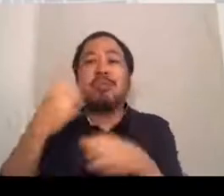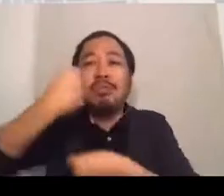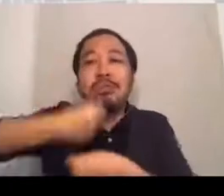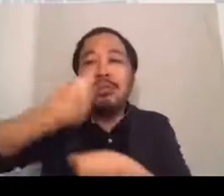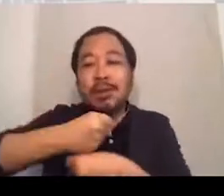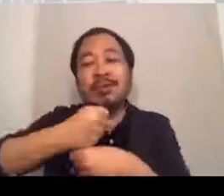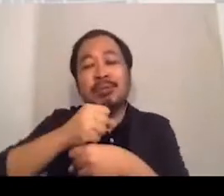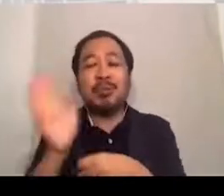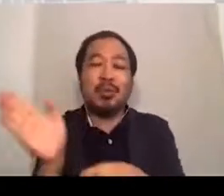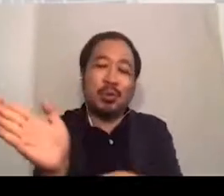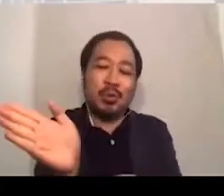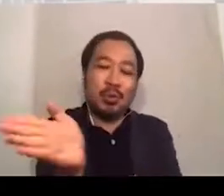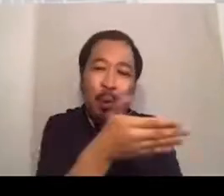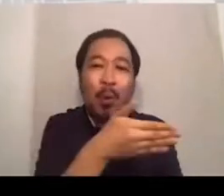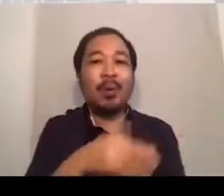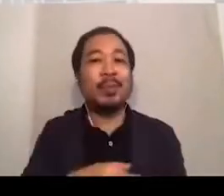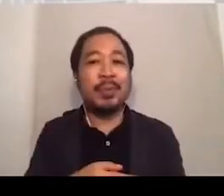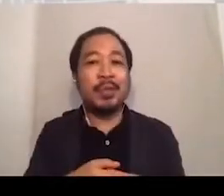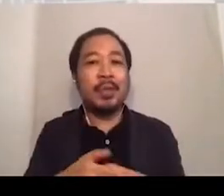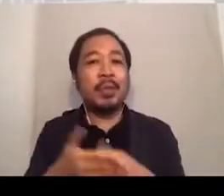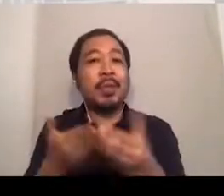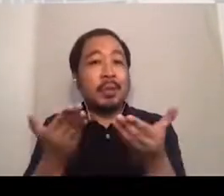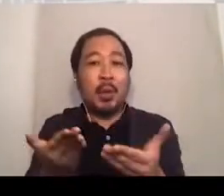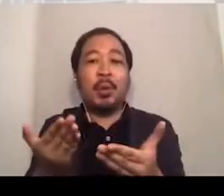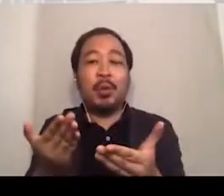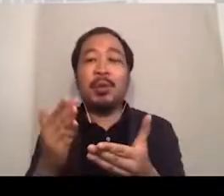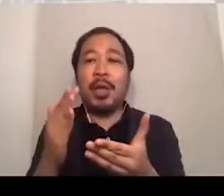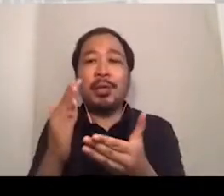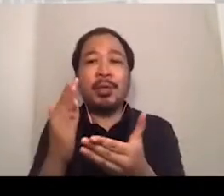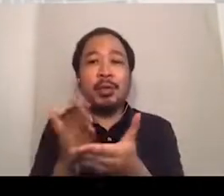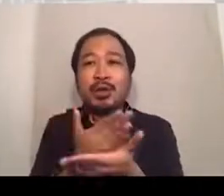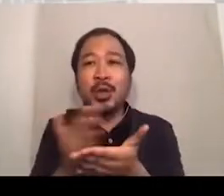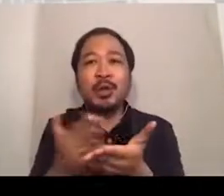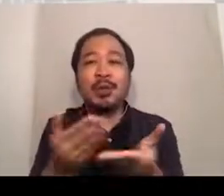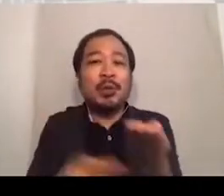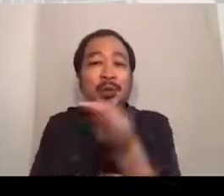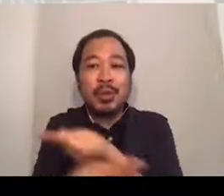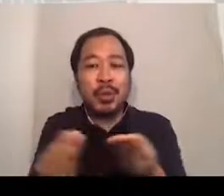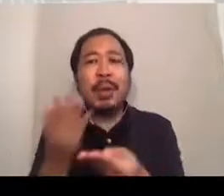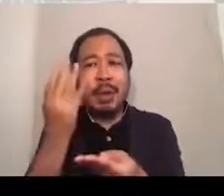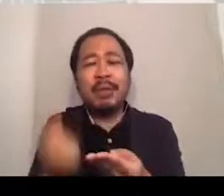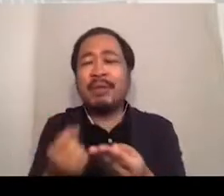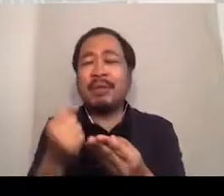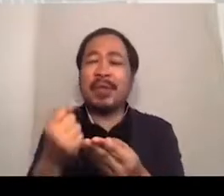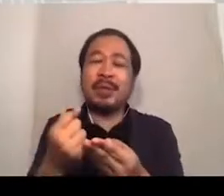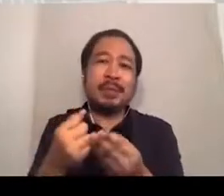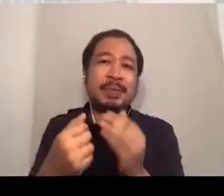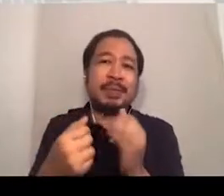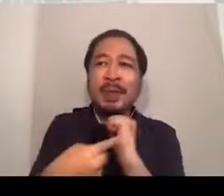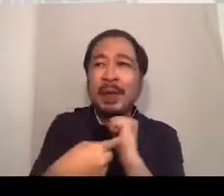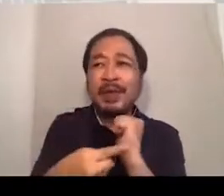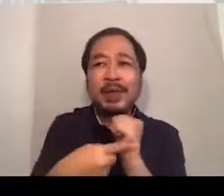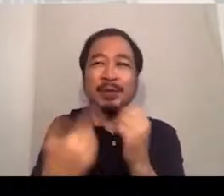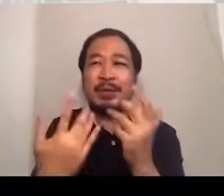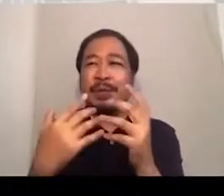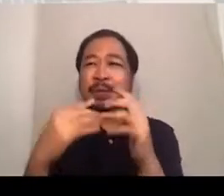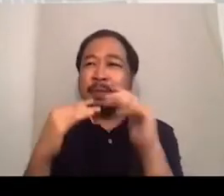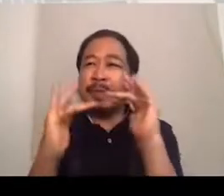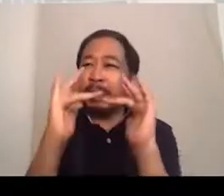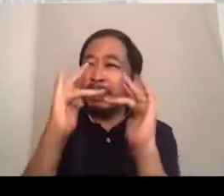So we will make sure a video of the session is available for you to share with your networks as you see fit,